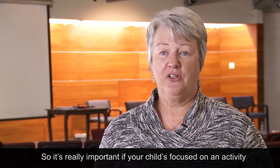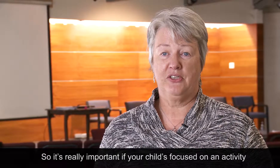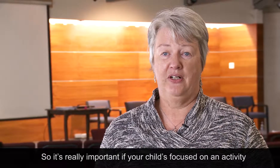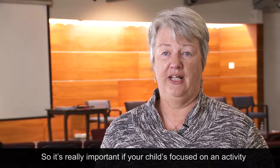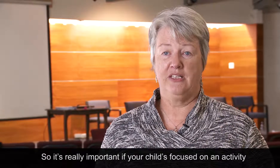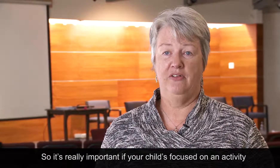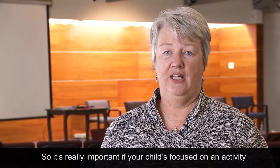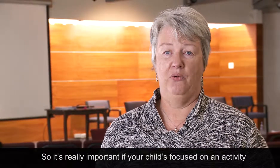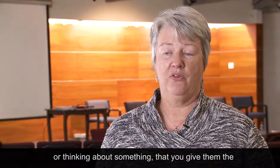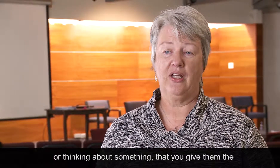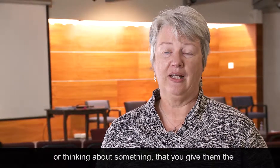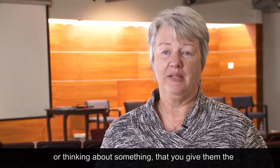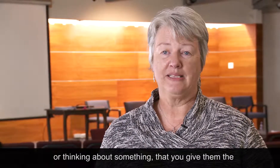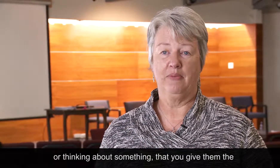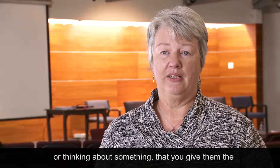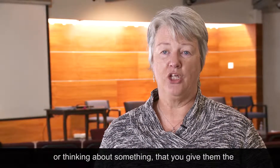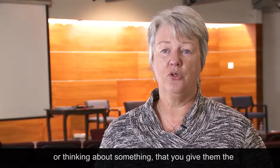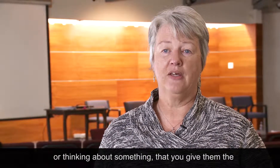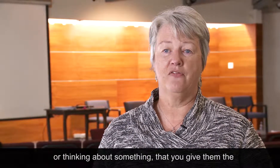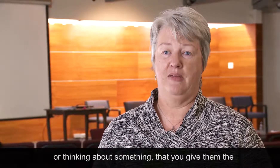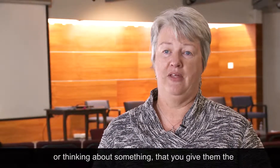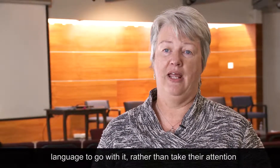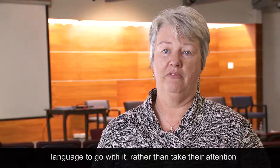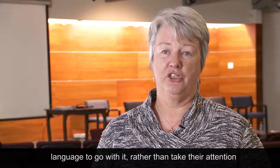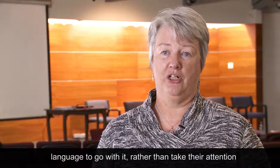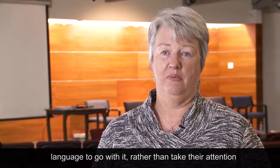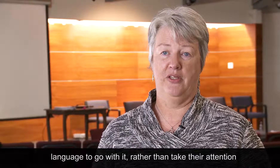focused on an activity or thinking about something, that you give them the language to go with